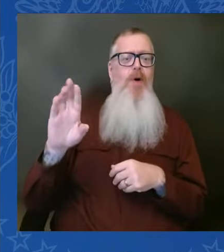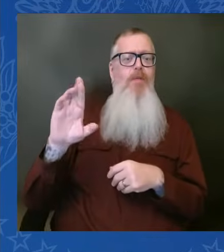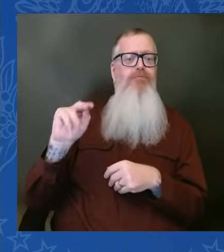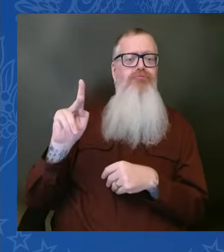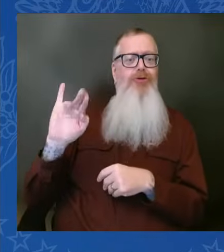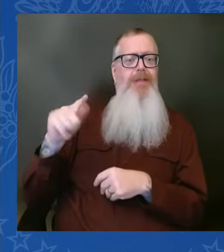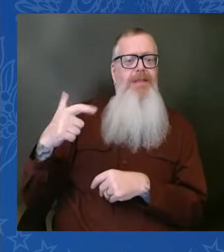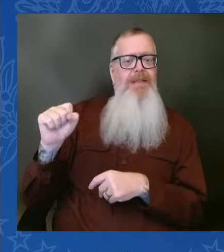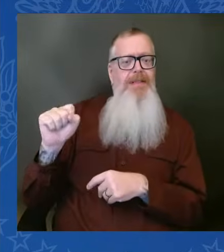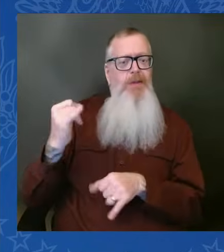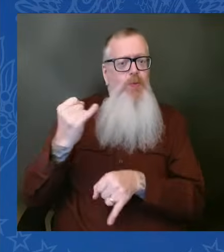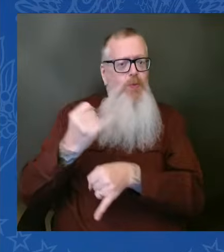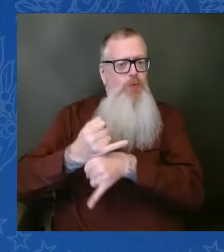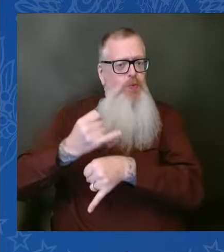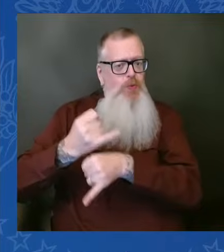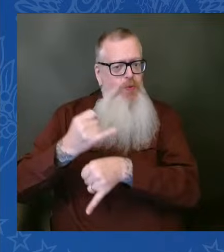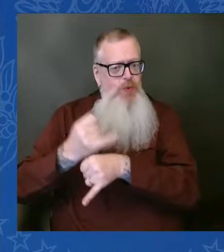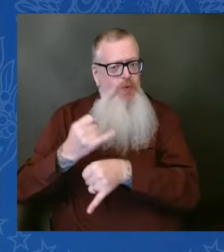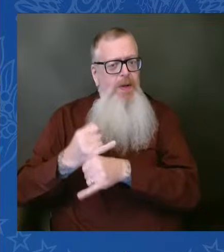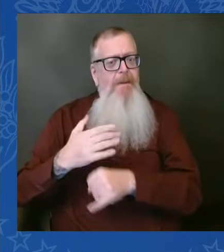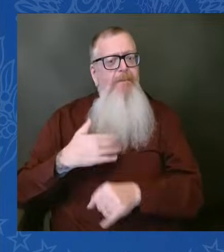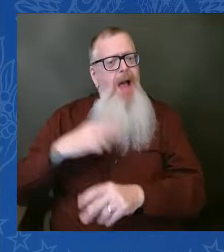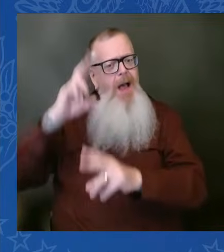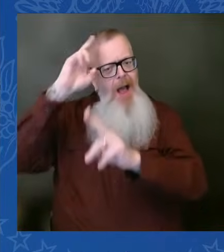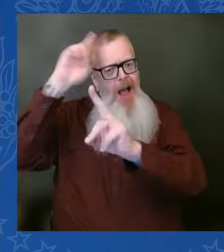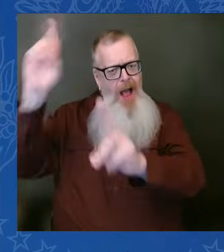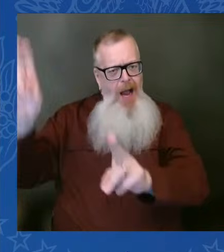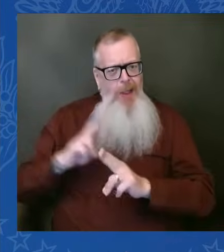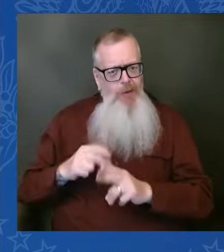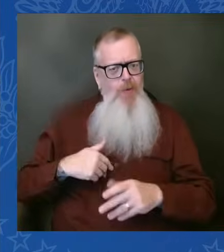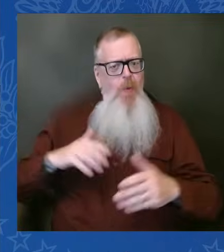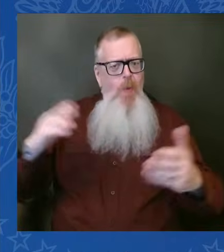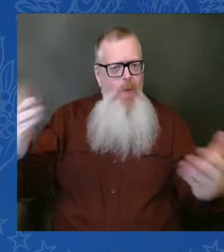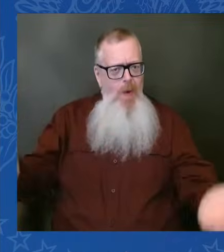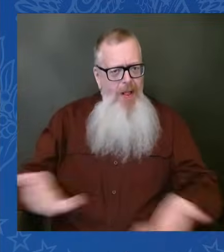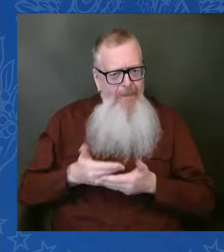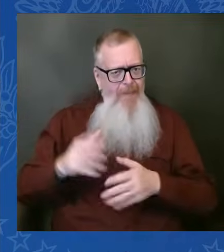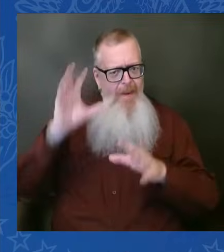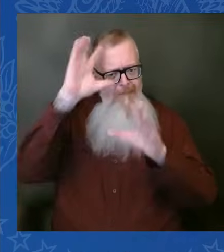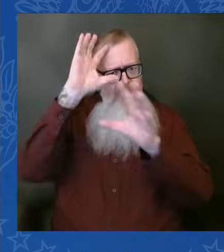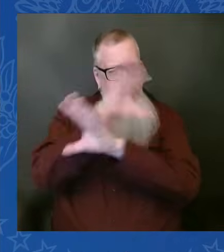to welcome President Biden to our campus today. As Glenn mentioned, I had the opportunity